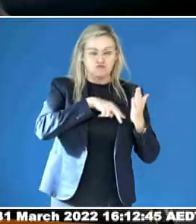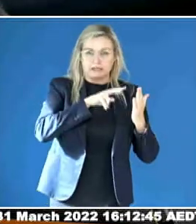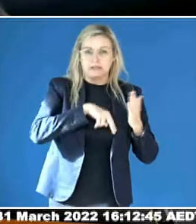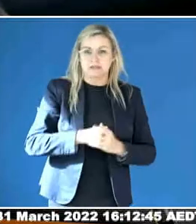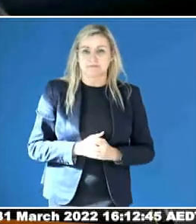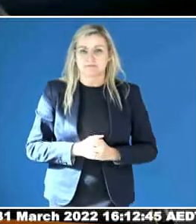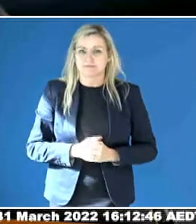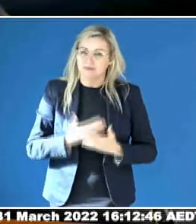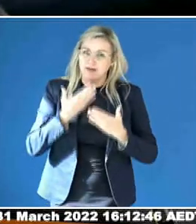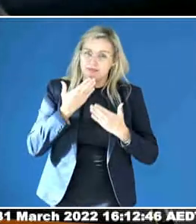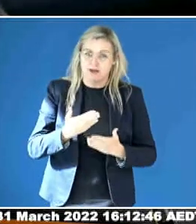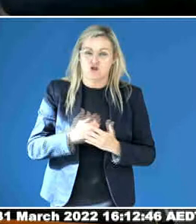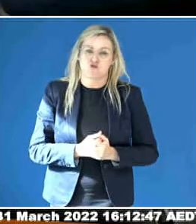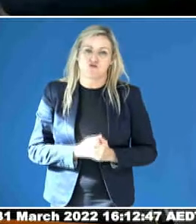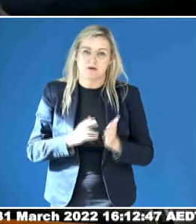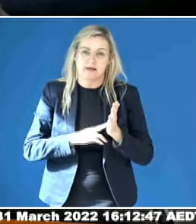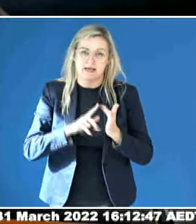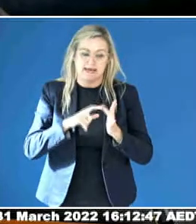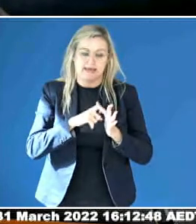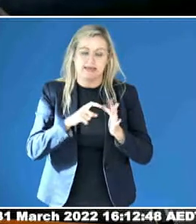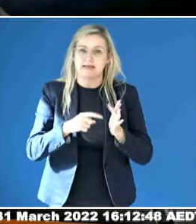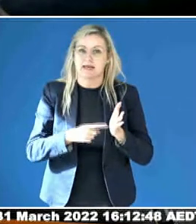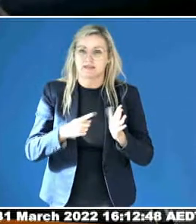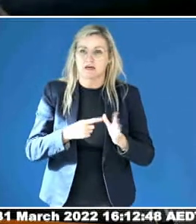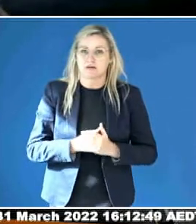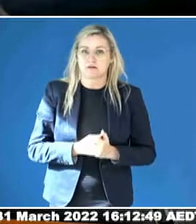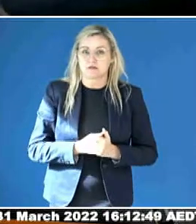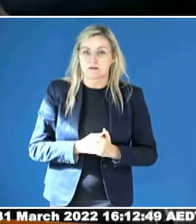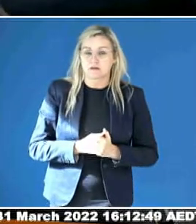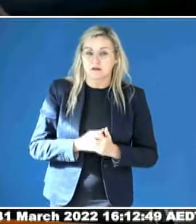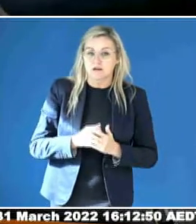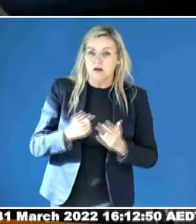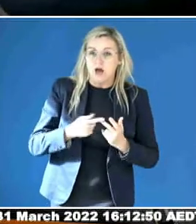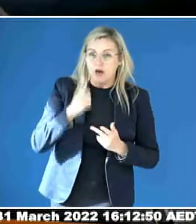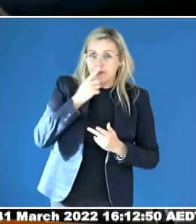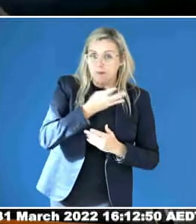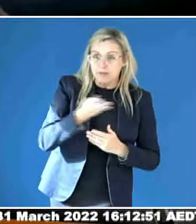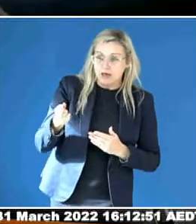Thank you, Nikita. And for anyone listening, I will put up on the screen our content